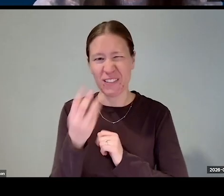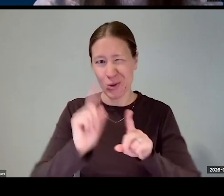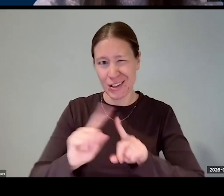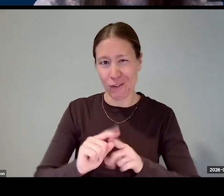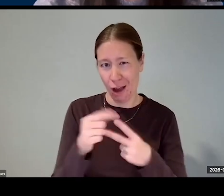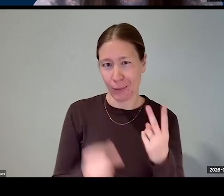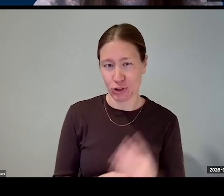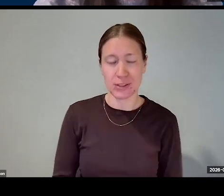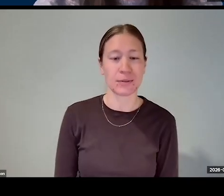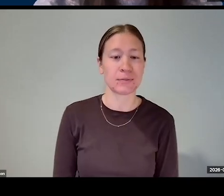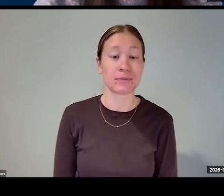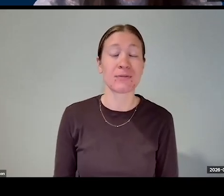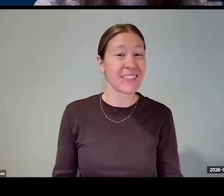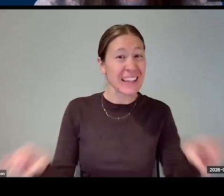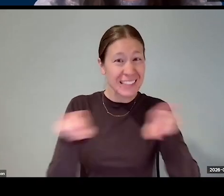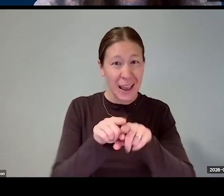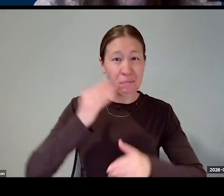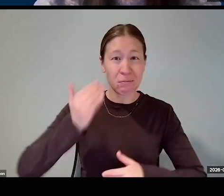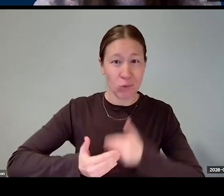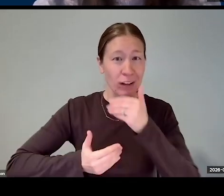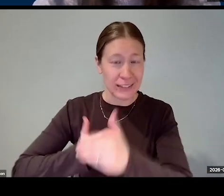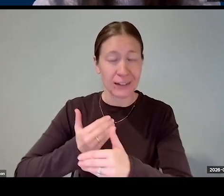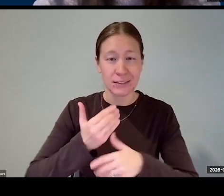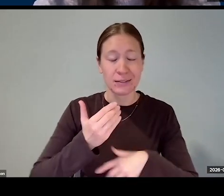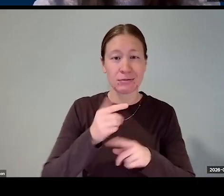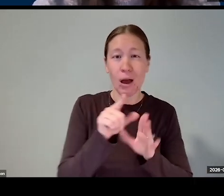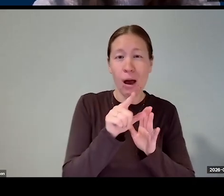that same color eyedrop picker that I just showed.